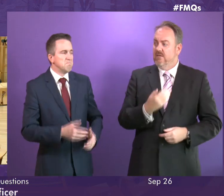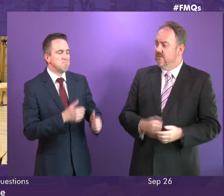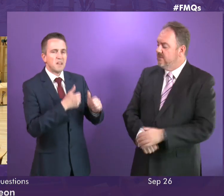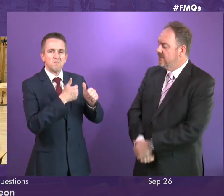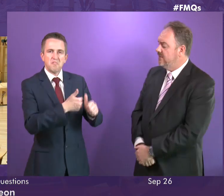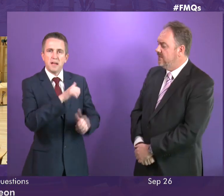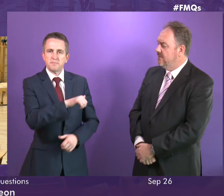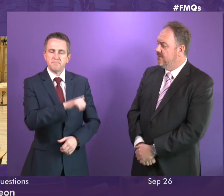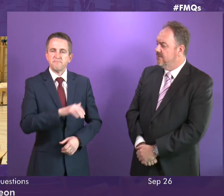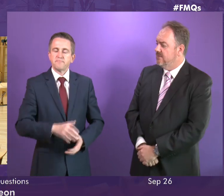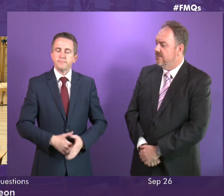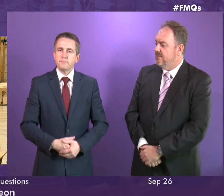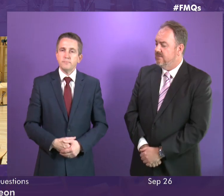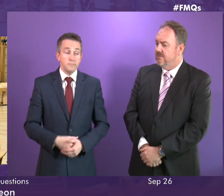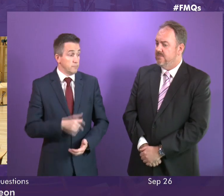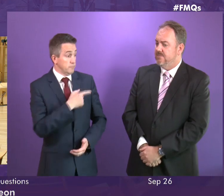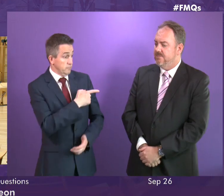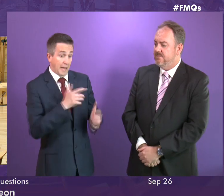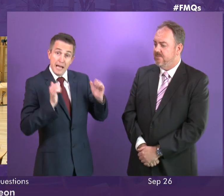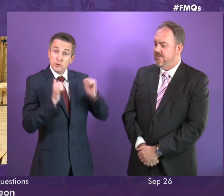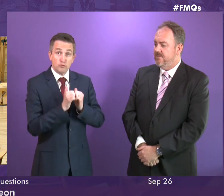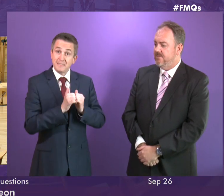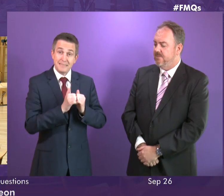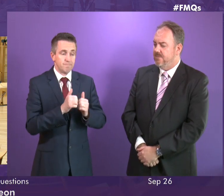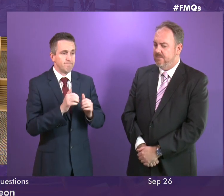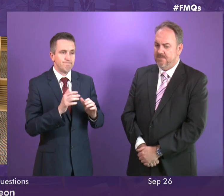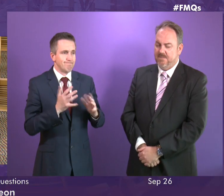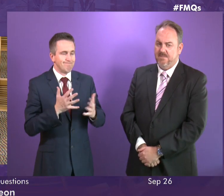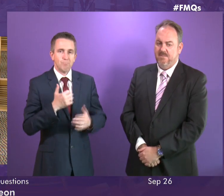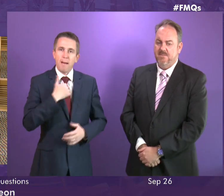The First Minister (Nicola Sturgeon): I agree with that. My apologies—I have not